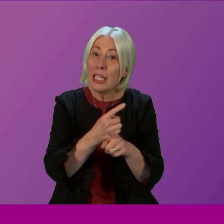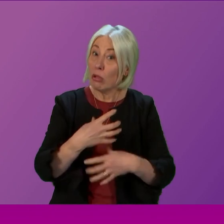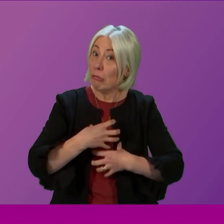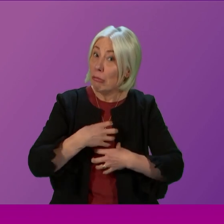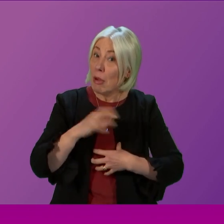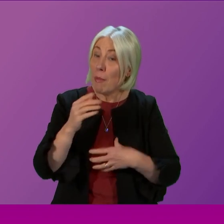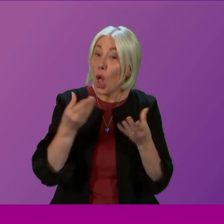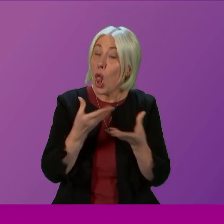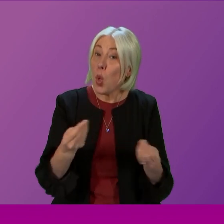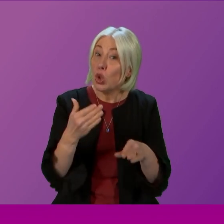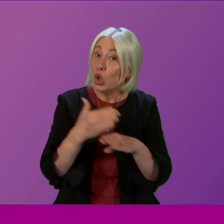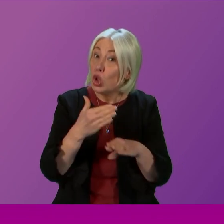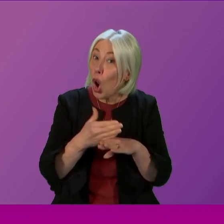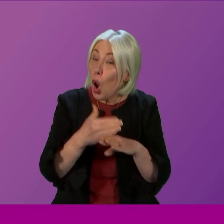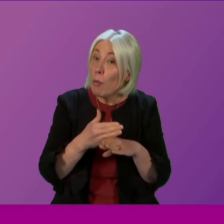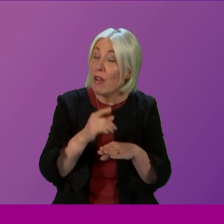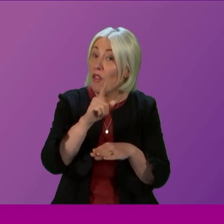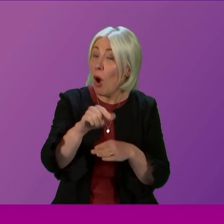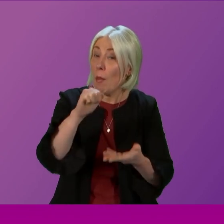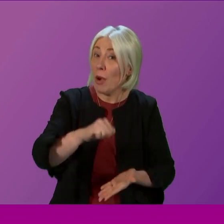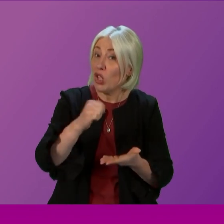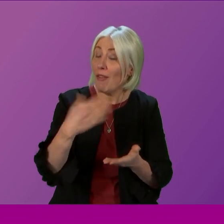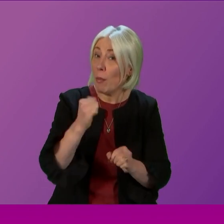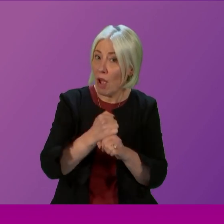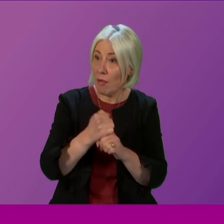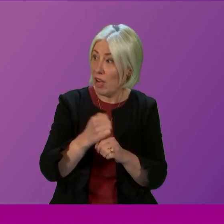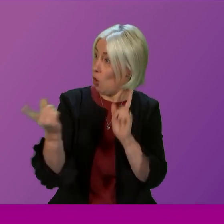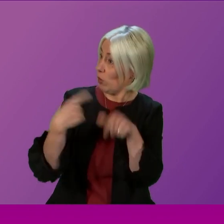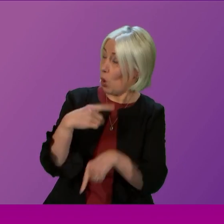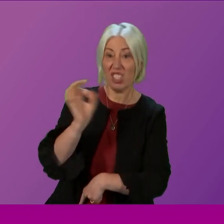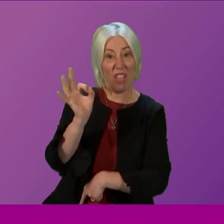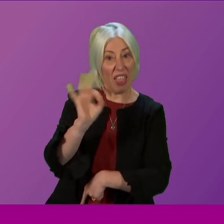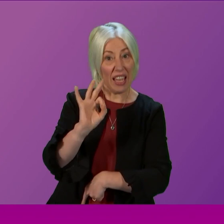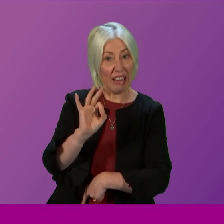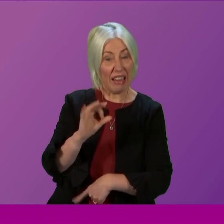across Scotland as a result of her Government’s budget. She gave no answer again. There are 900